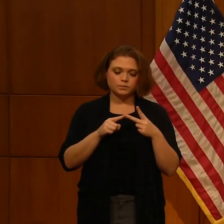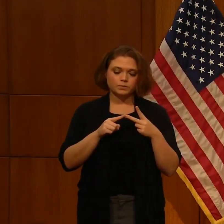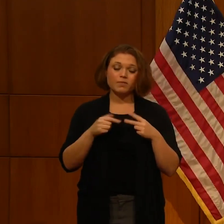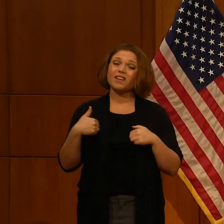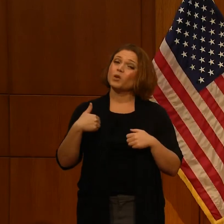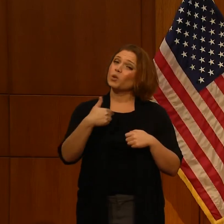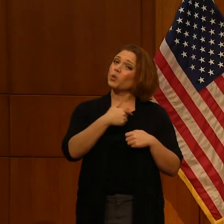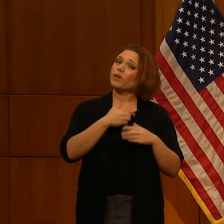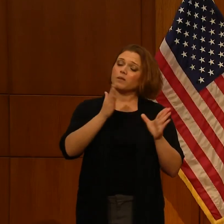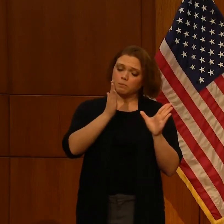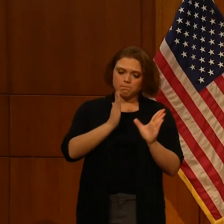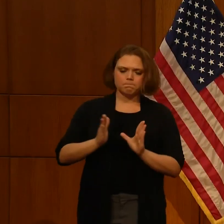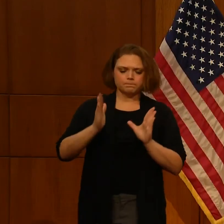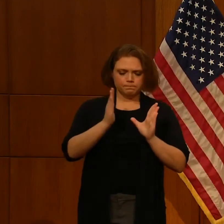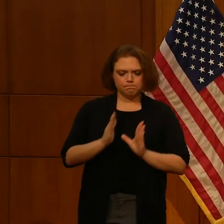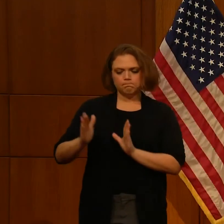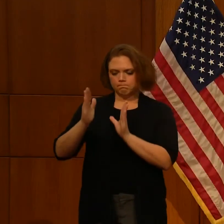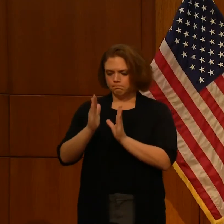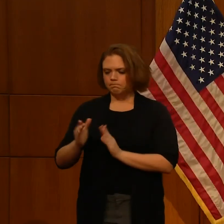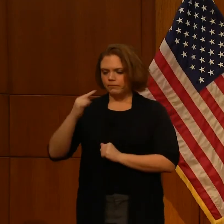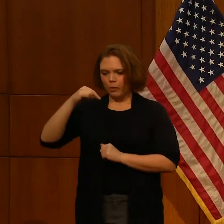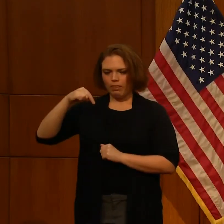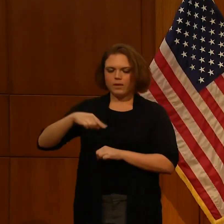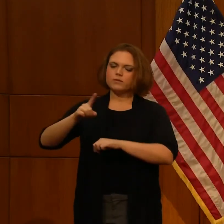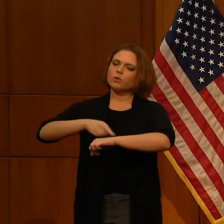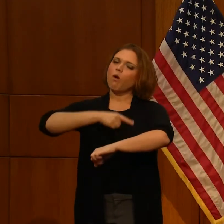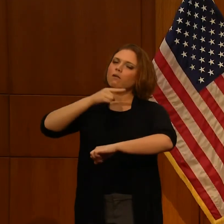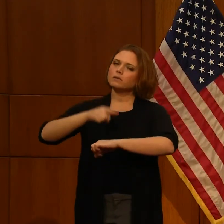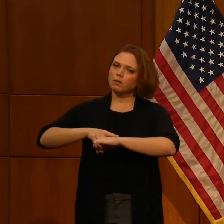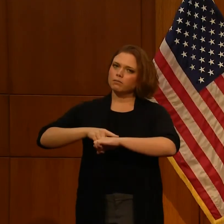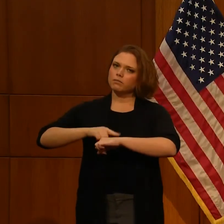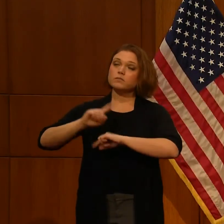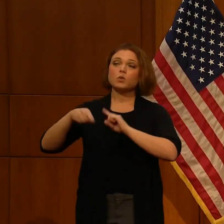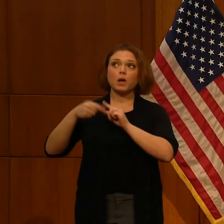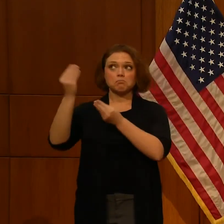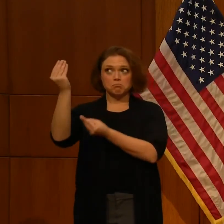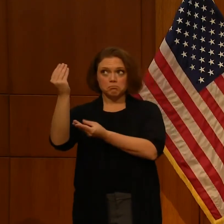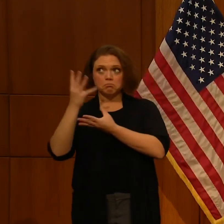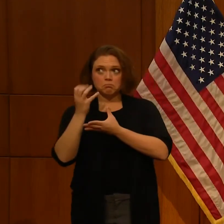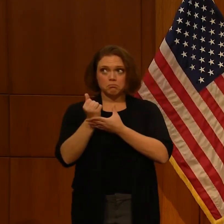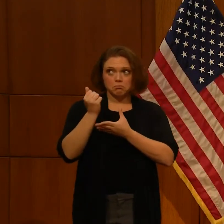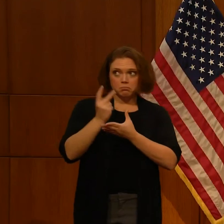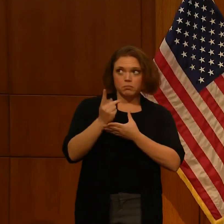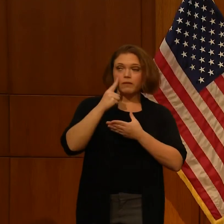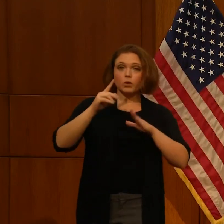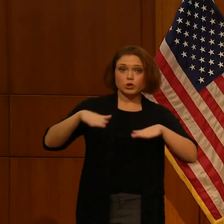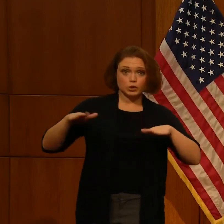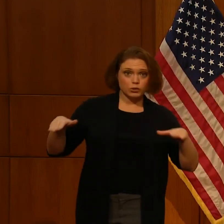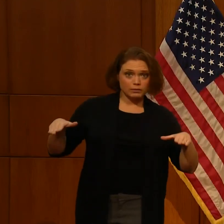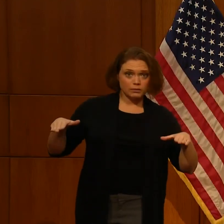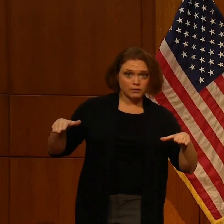YOU NEED TO KNOW IS THIS WE HAVE BEEN PREPARING FOR A LONG